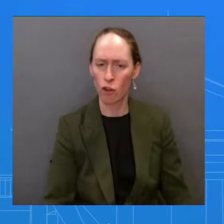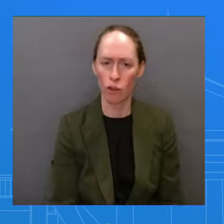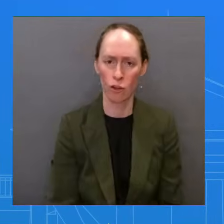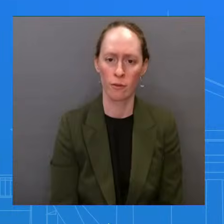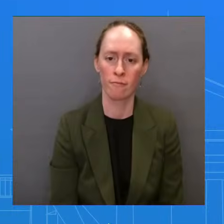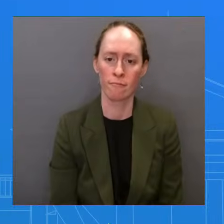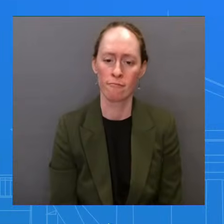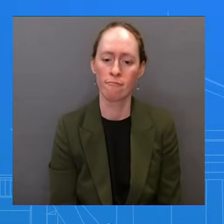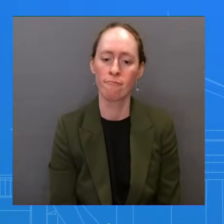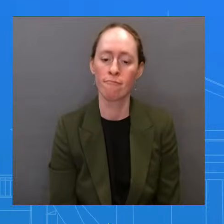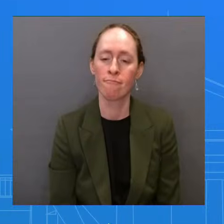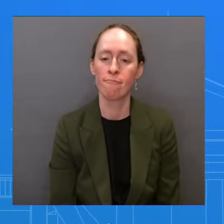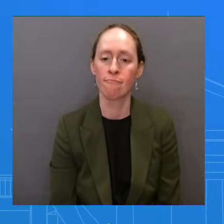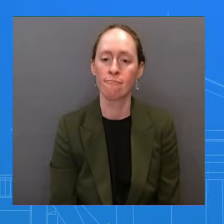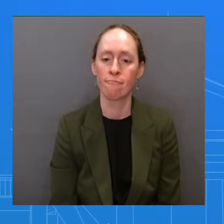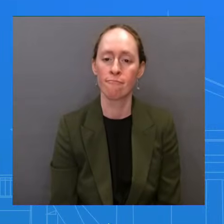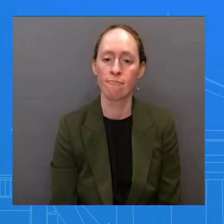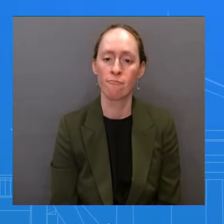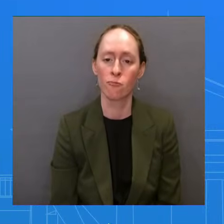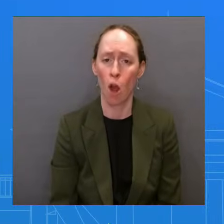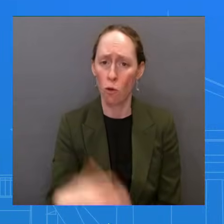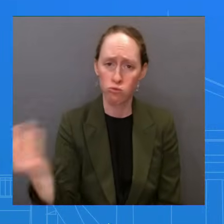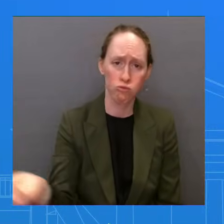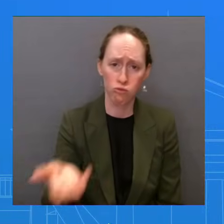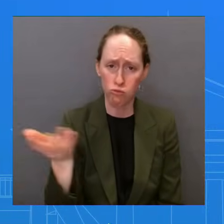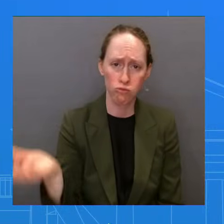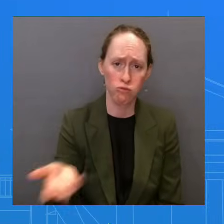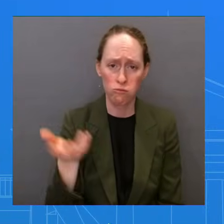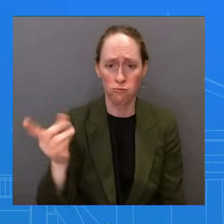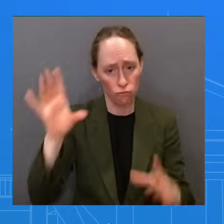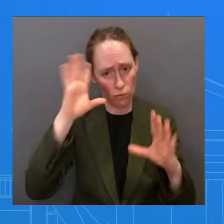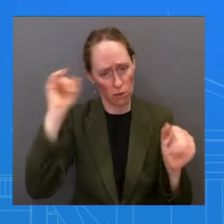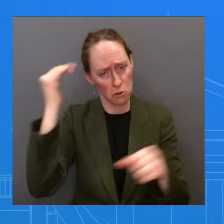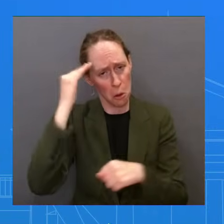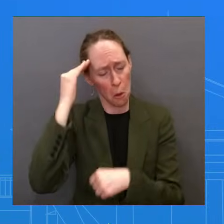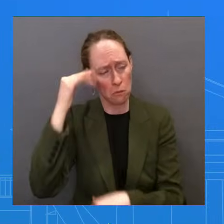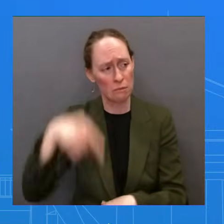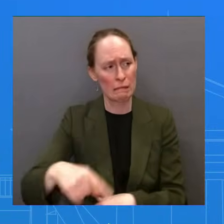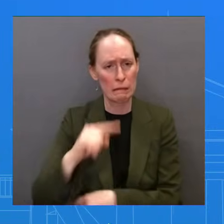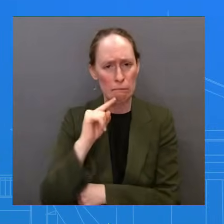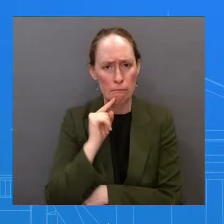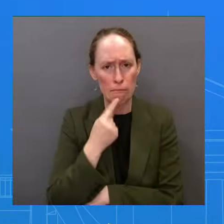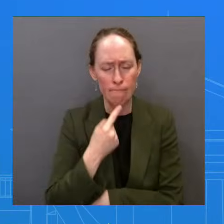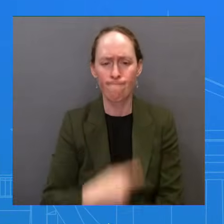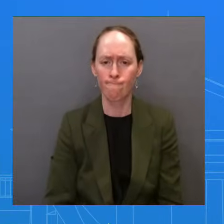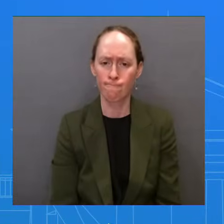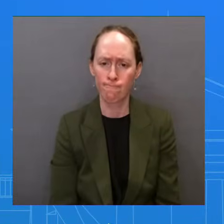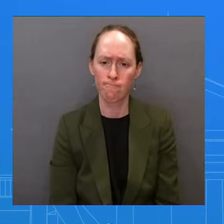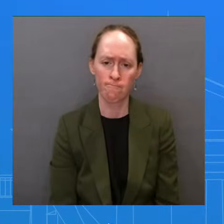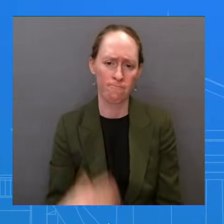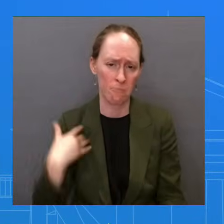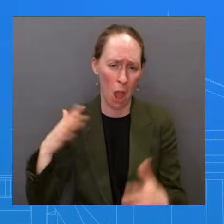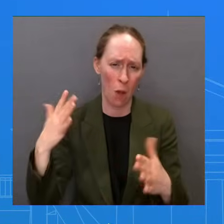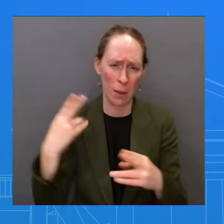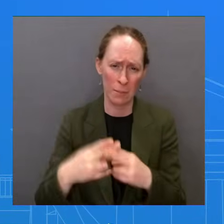the President does indeed take very seriously. I also mentioned that he was -- he's been regularly kept abreast by his economic team.